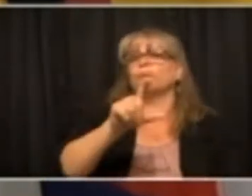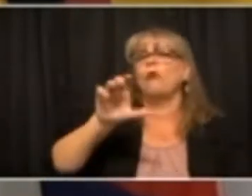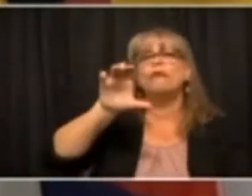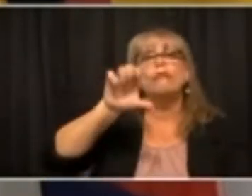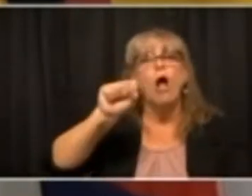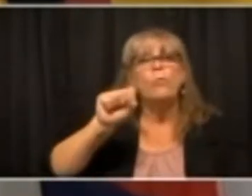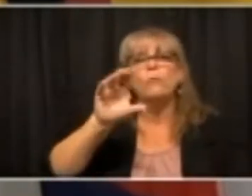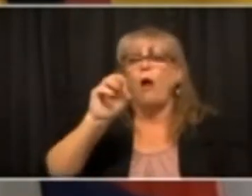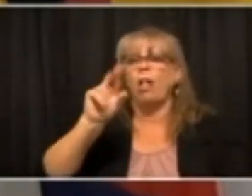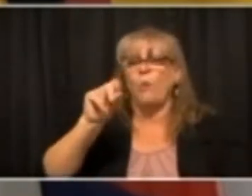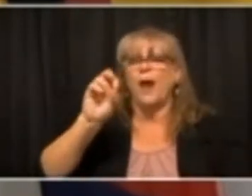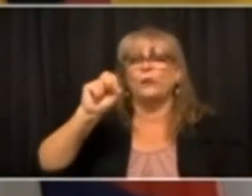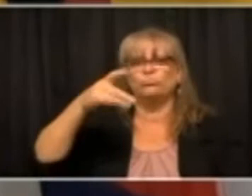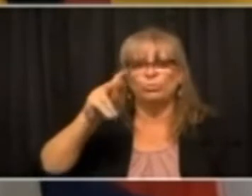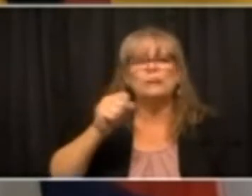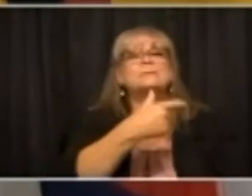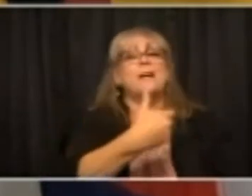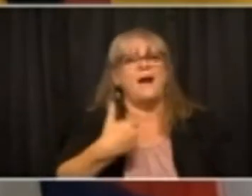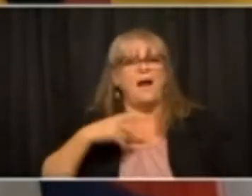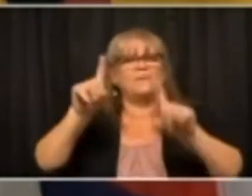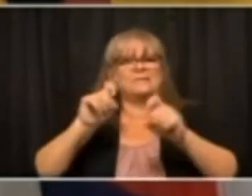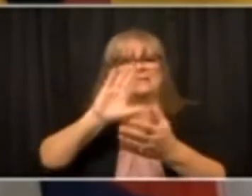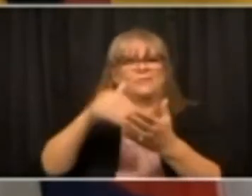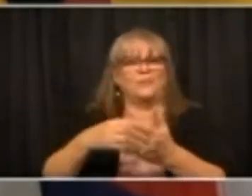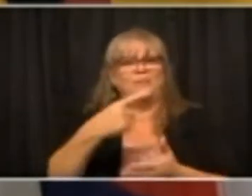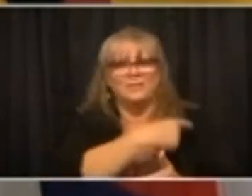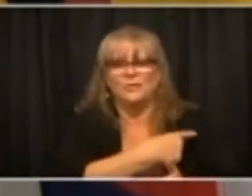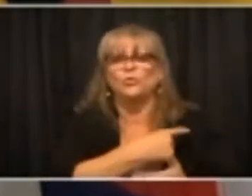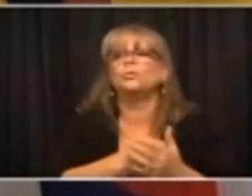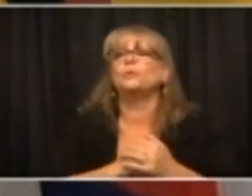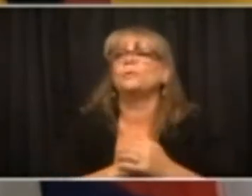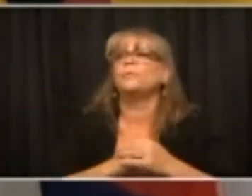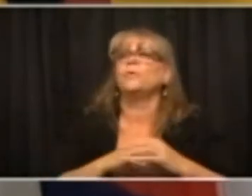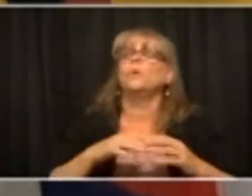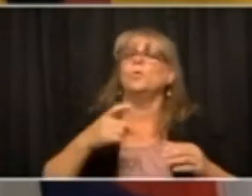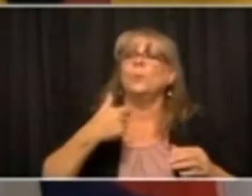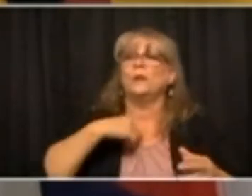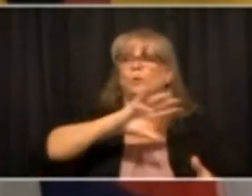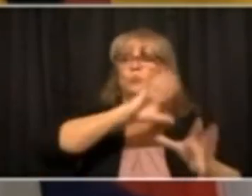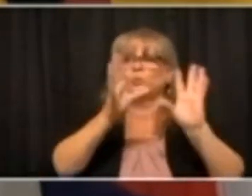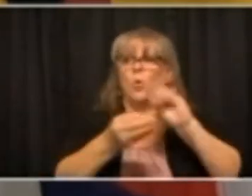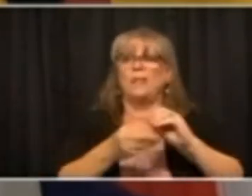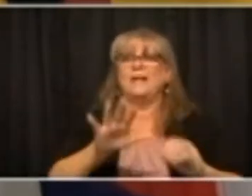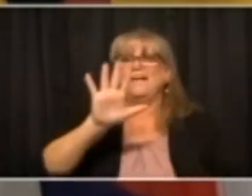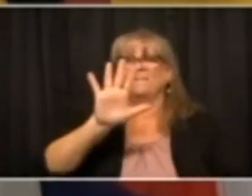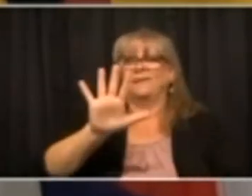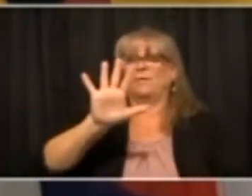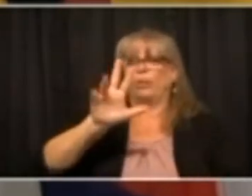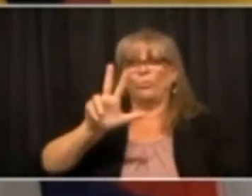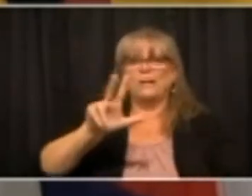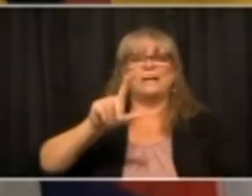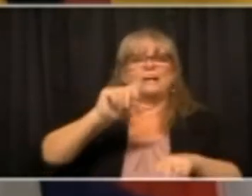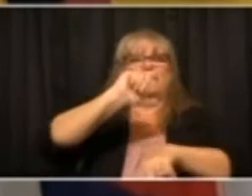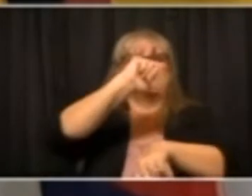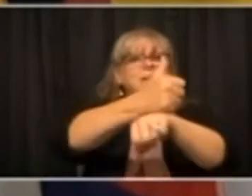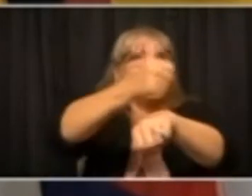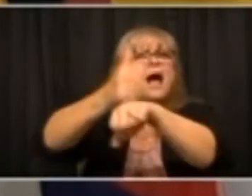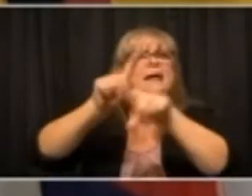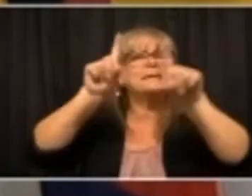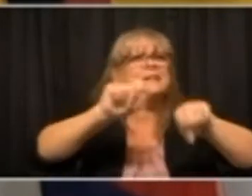and then there's over 50 community testing sites across our state covit19.colorado.gov you can look at the interactive map